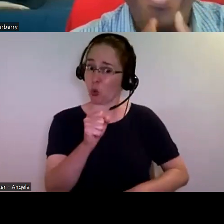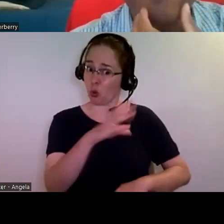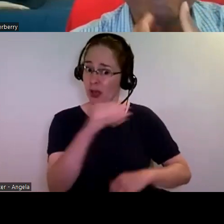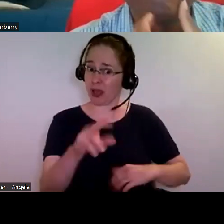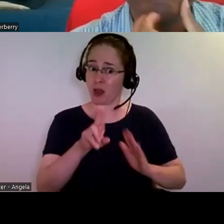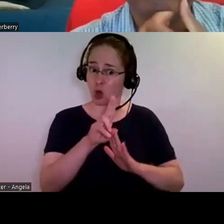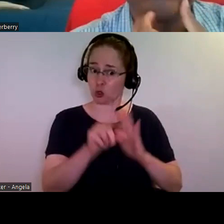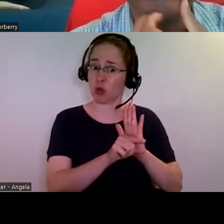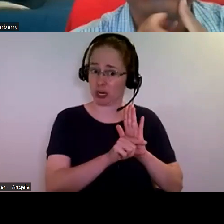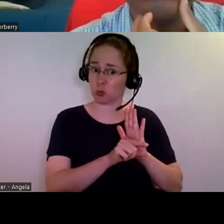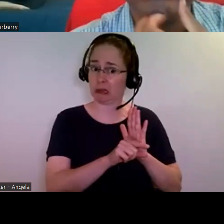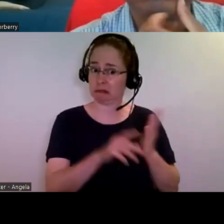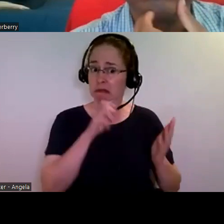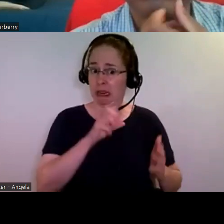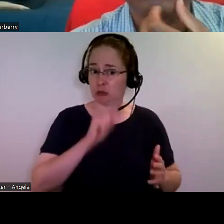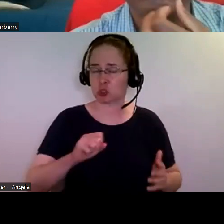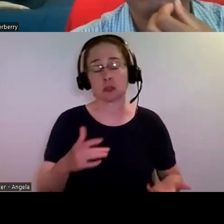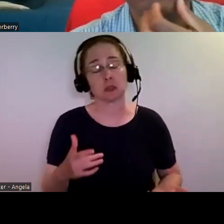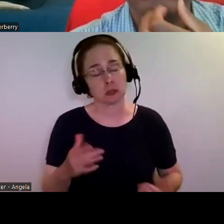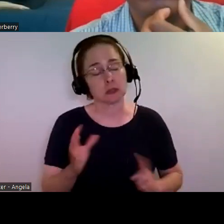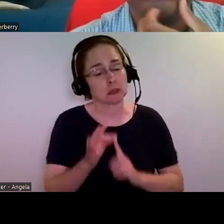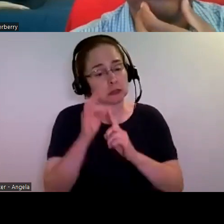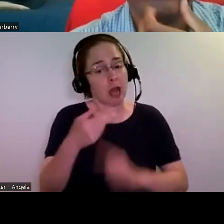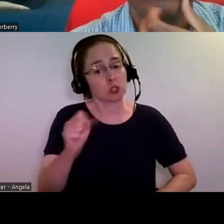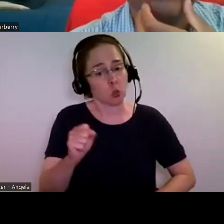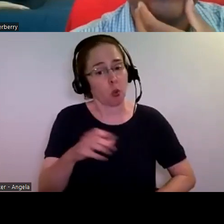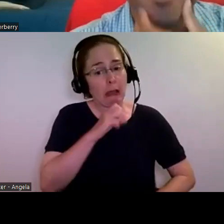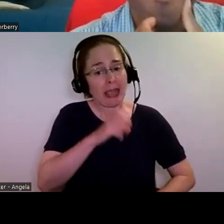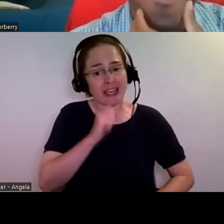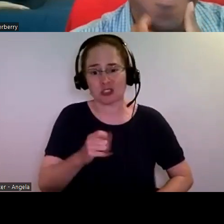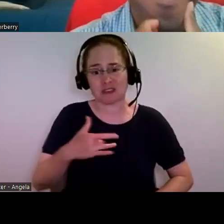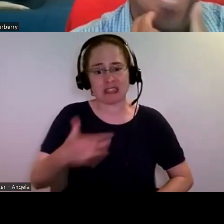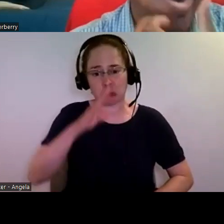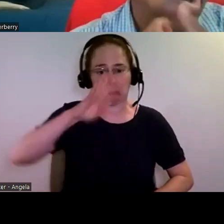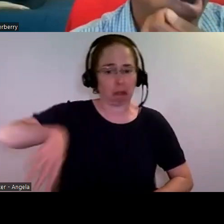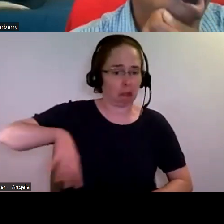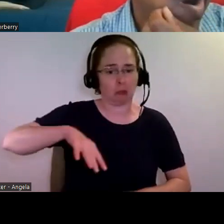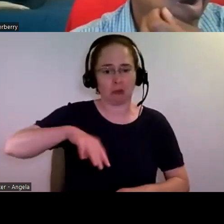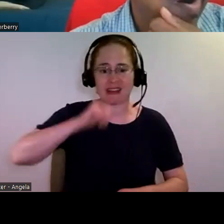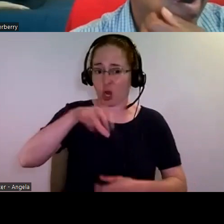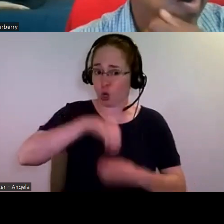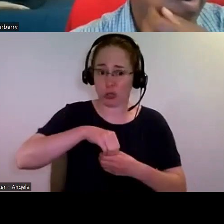I feel like high schoolers are especially not included when it comes to thinking about